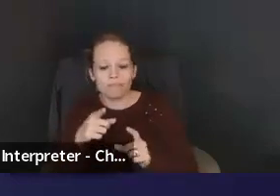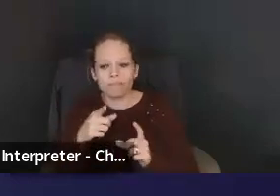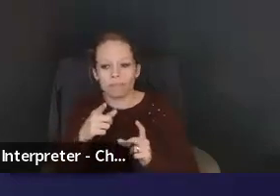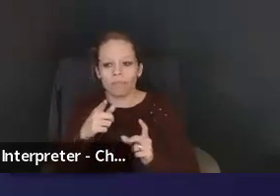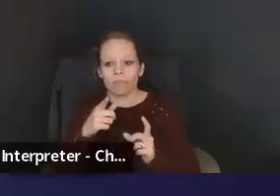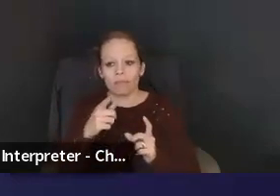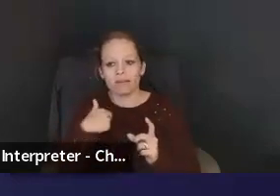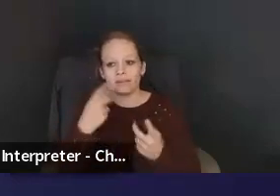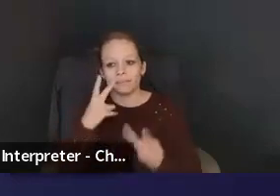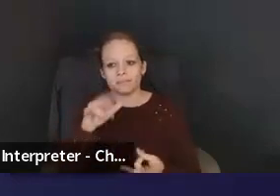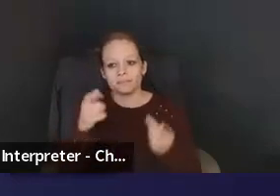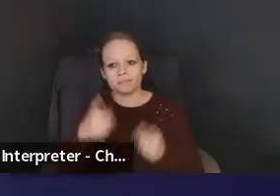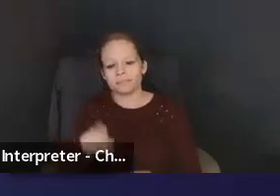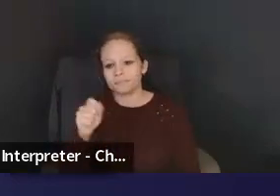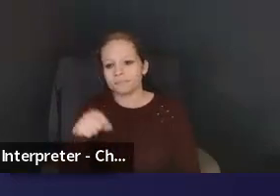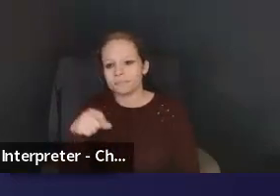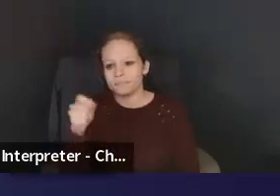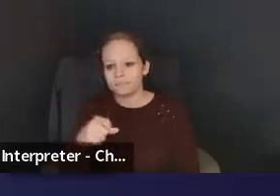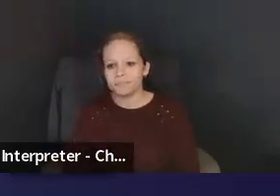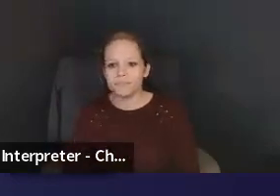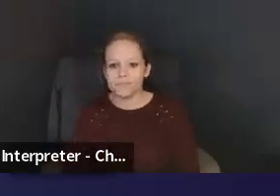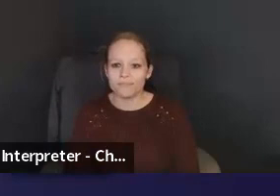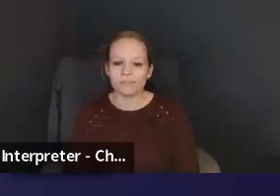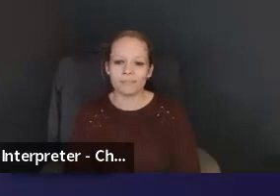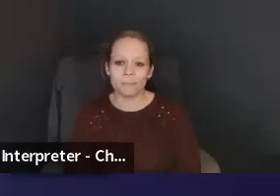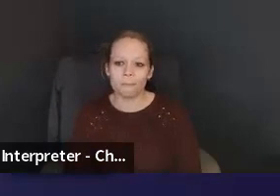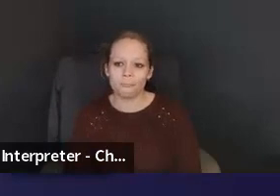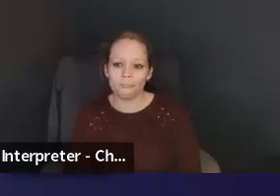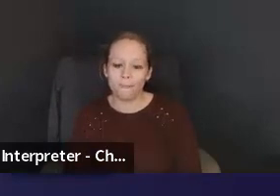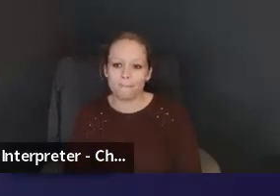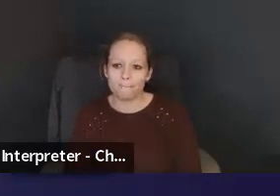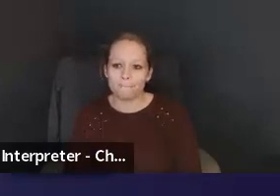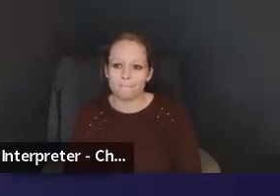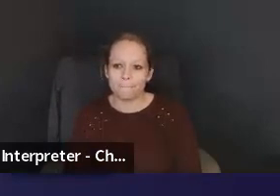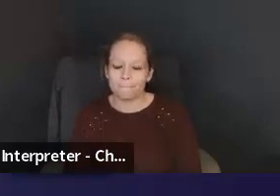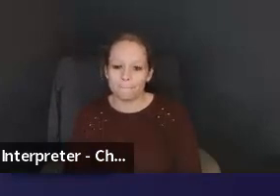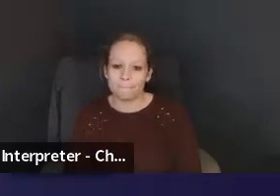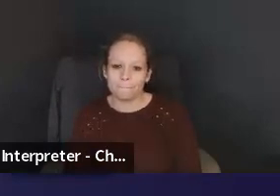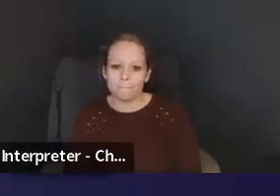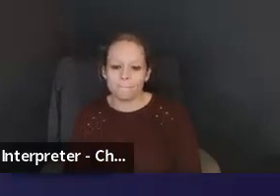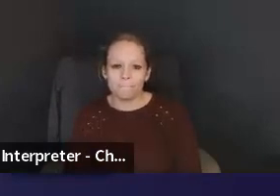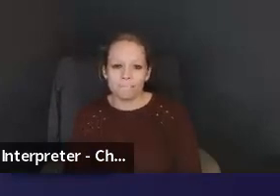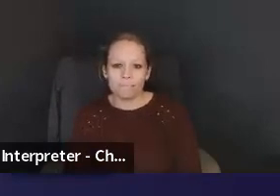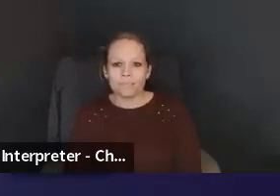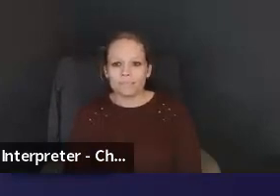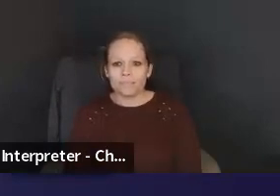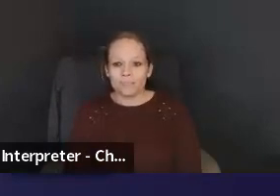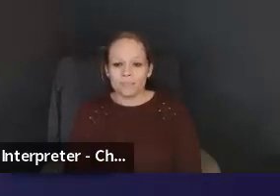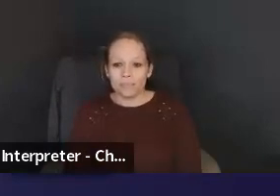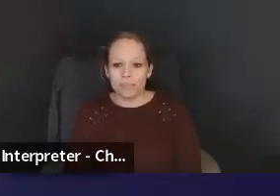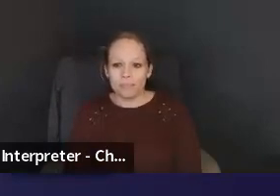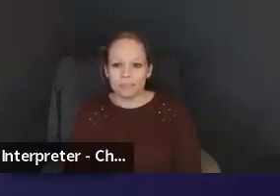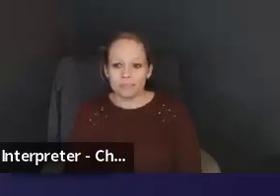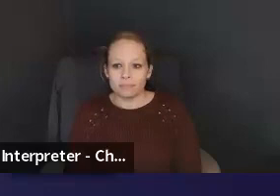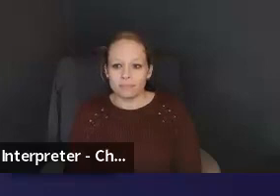I've seen it happen. But, yes, totally agree.